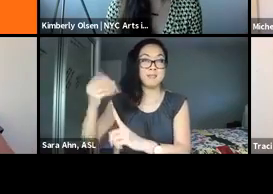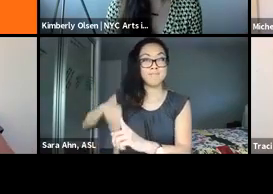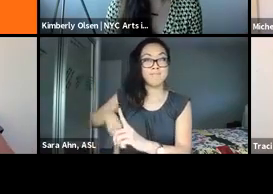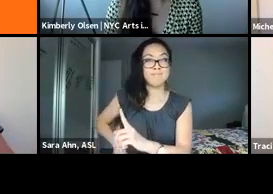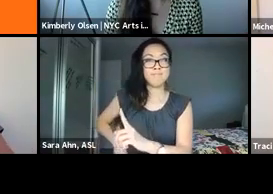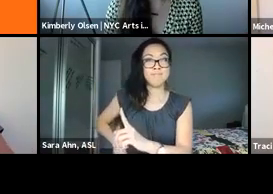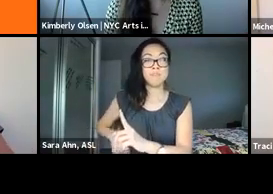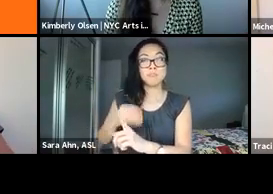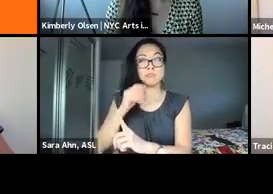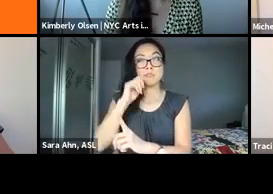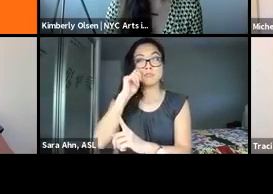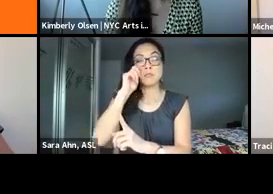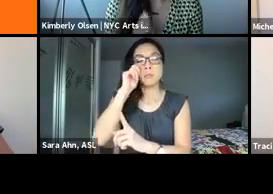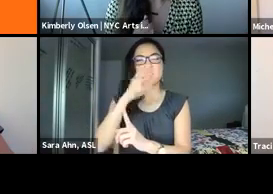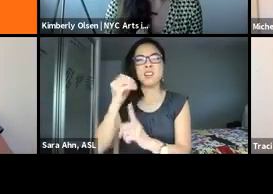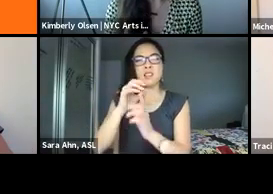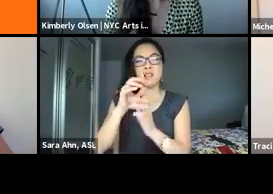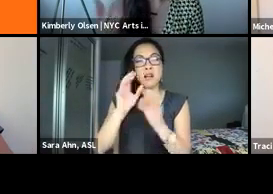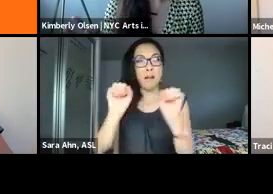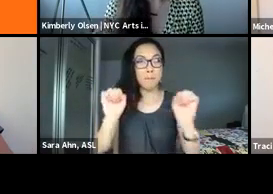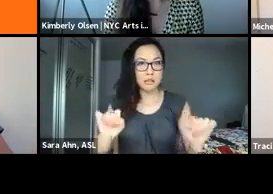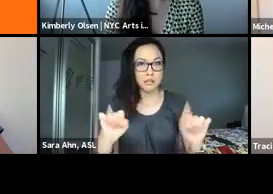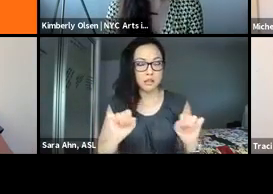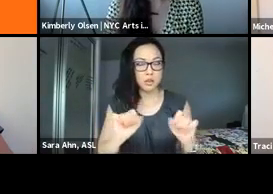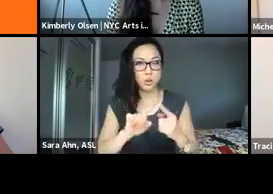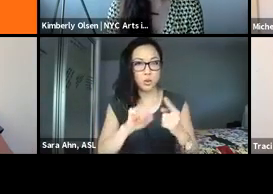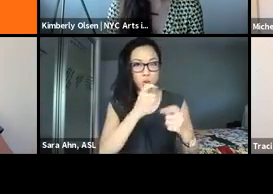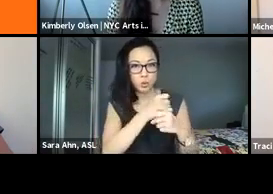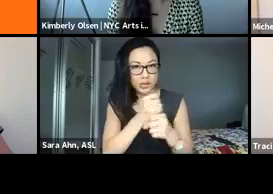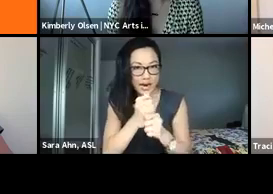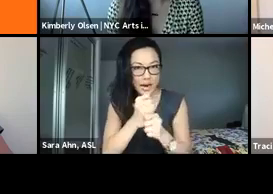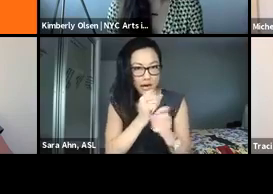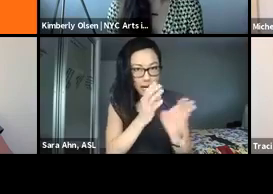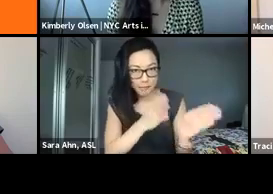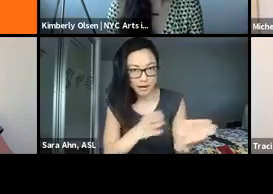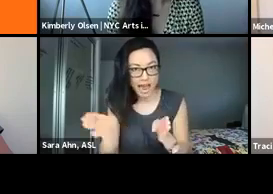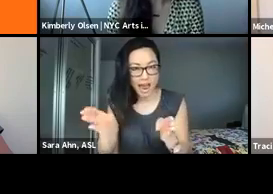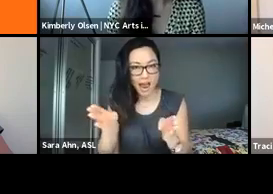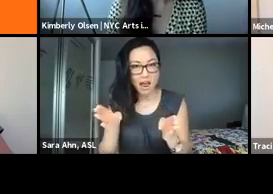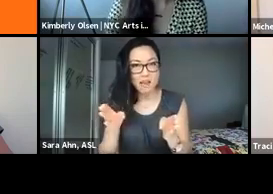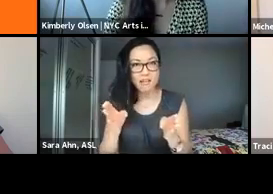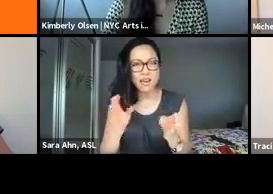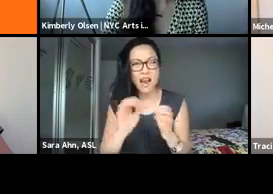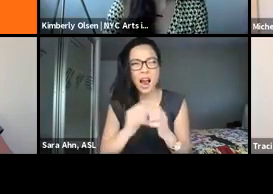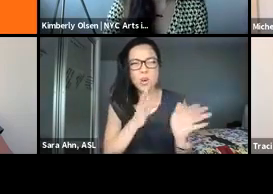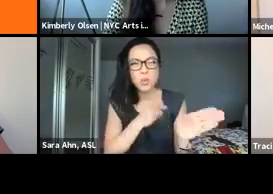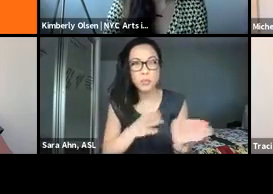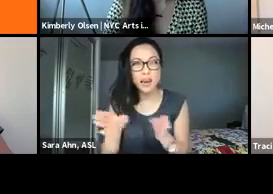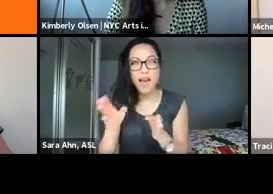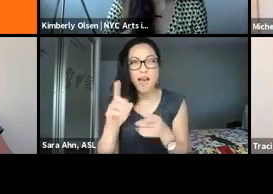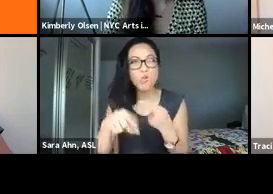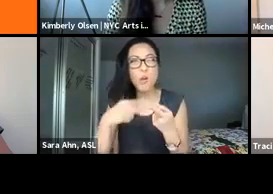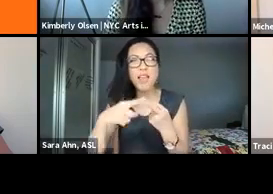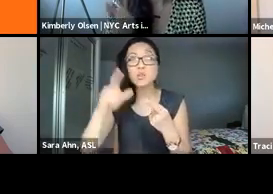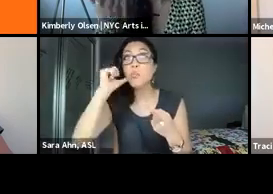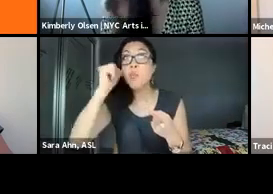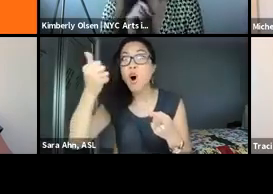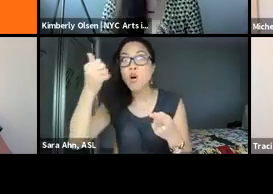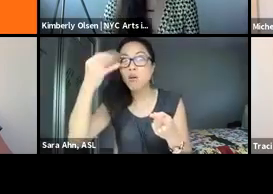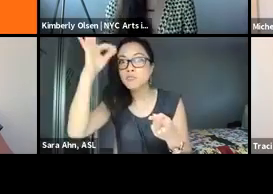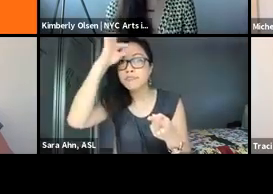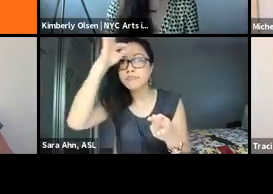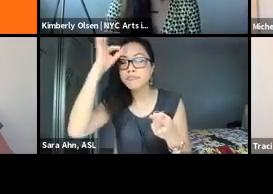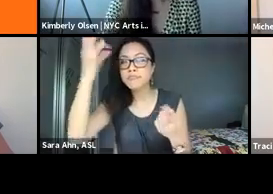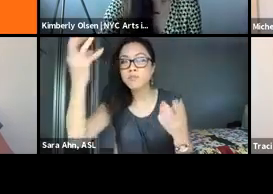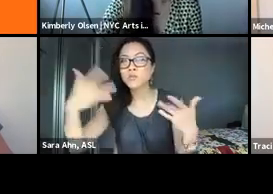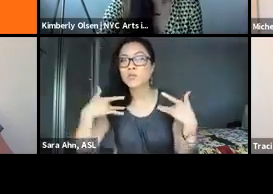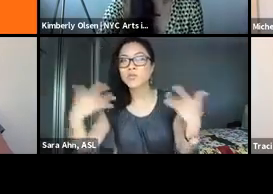we continue to innovate and how can we plan for what the new normal looks like if that